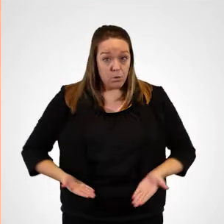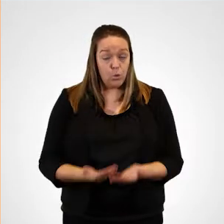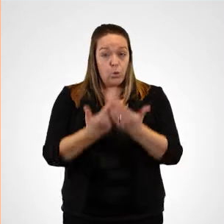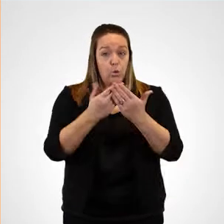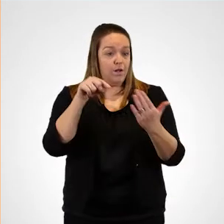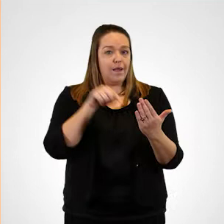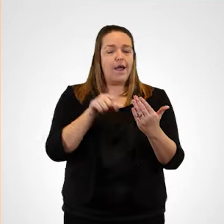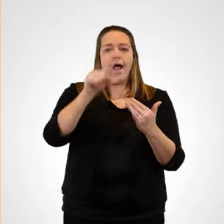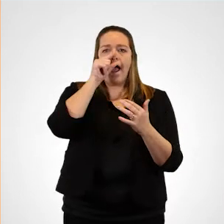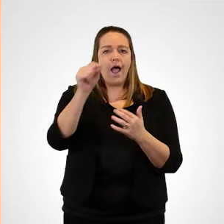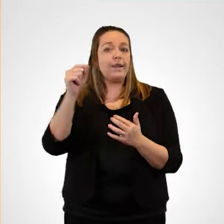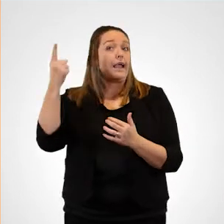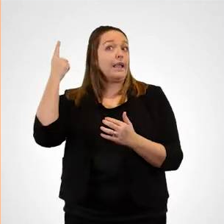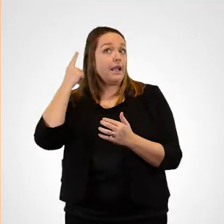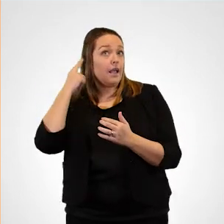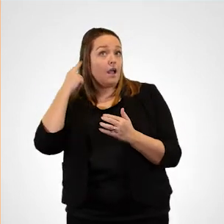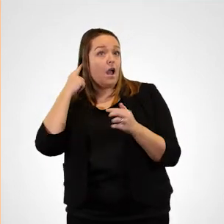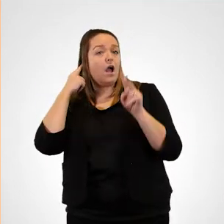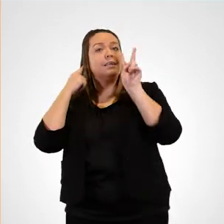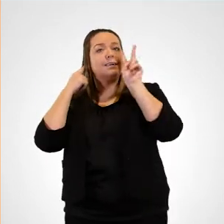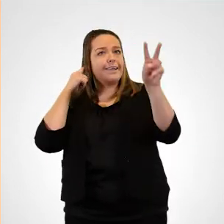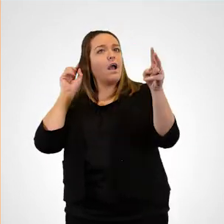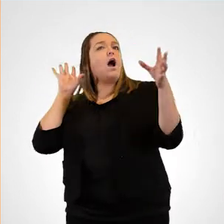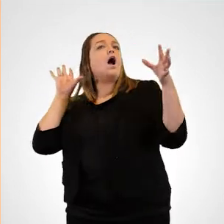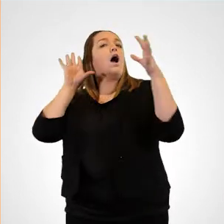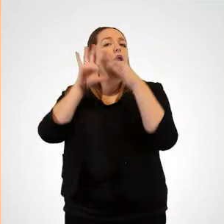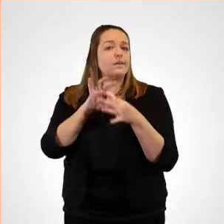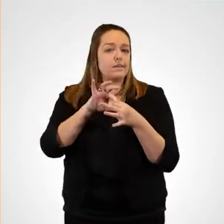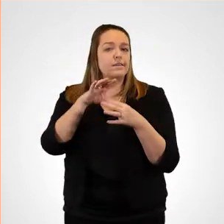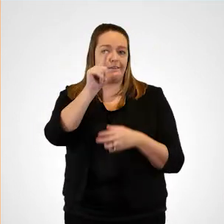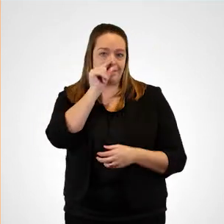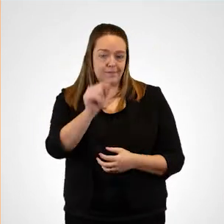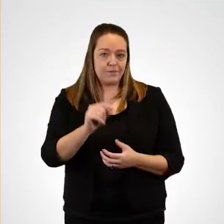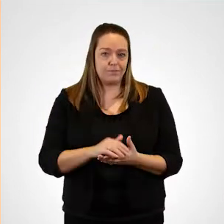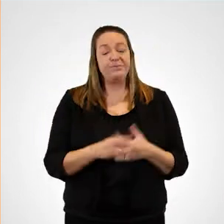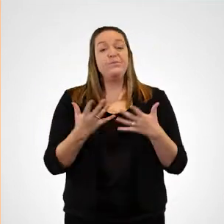to integrate what they're hearing with what they're seeing